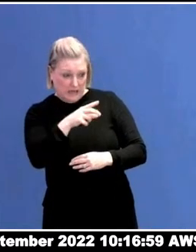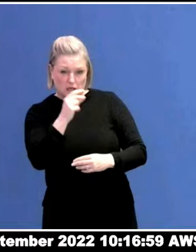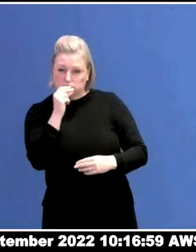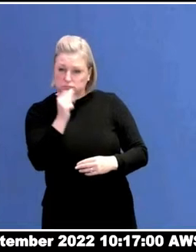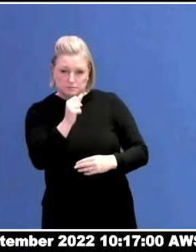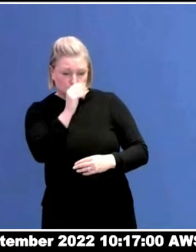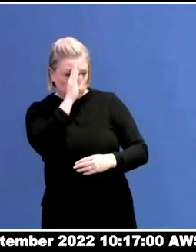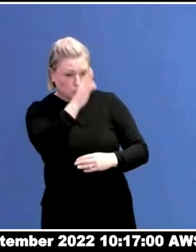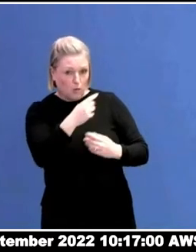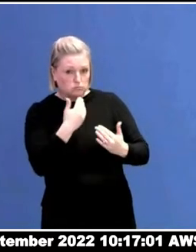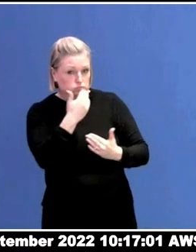complaint? TERRY: Yes.